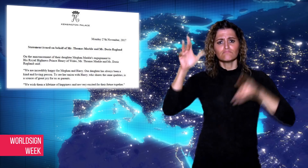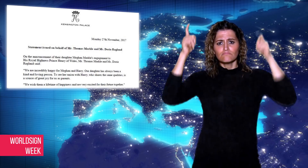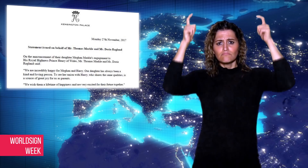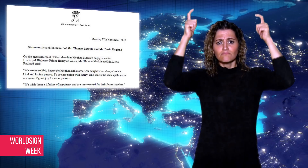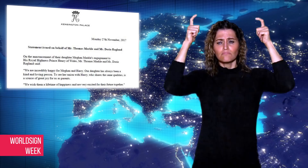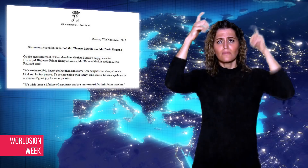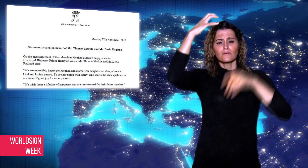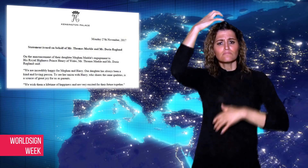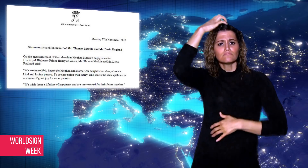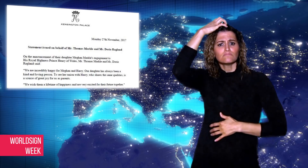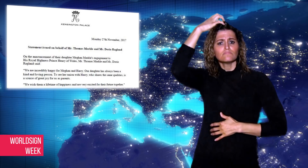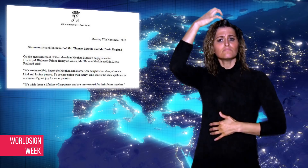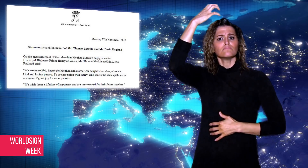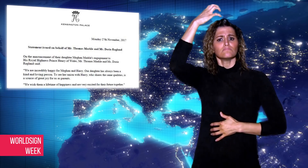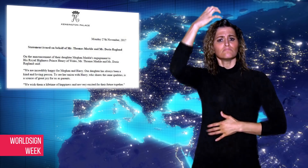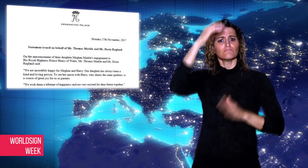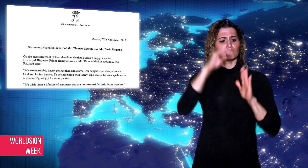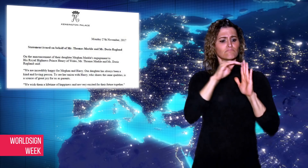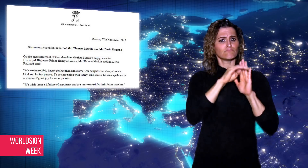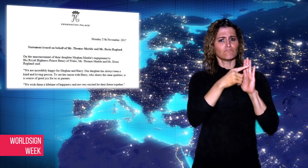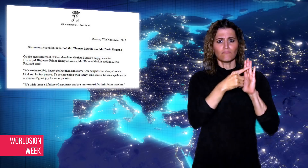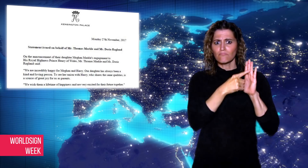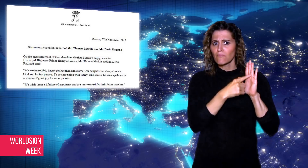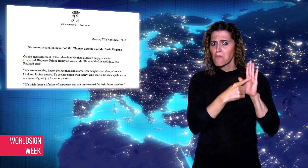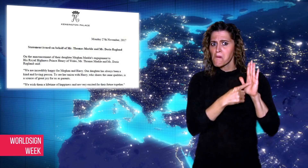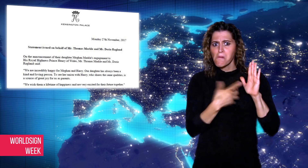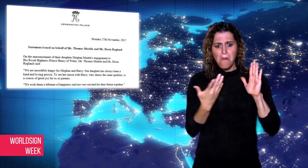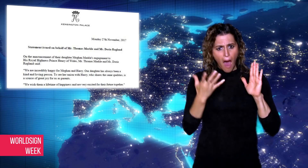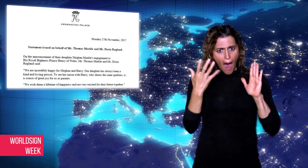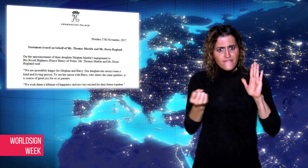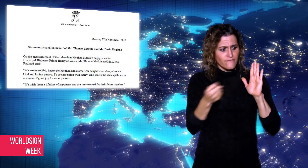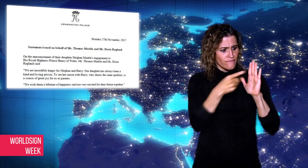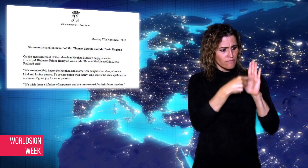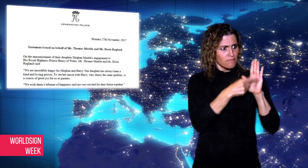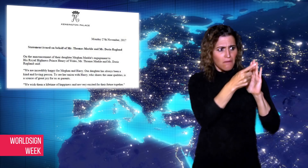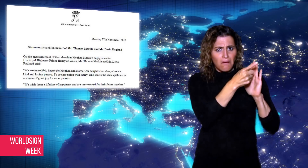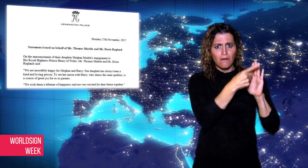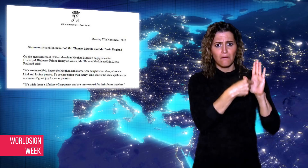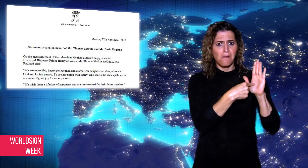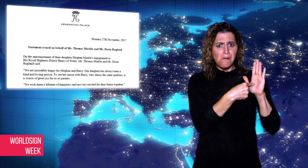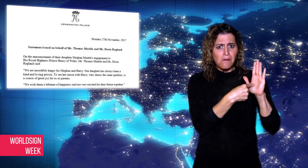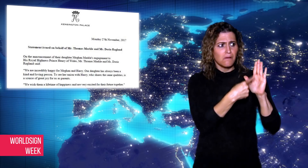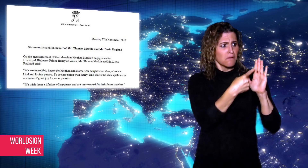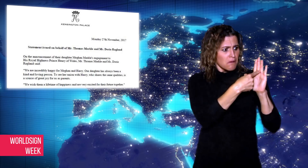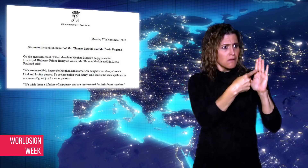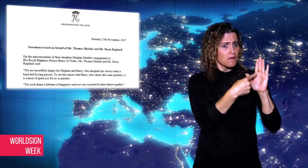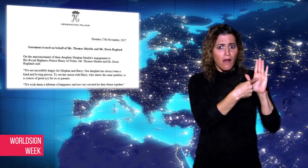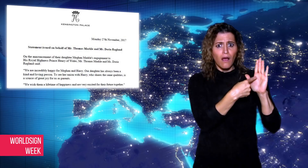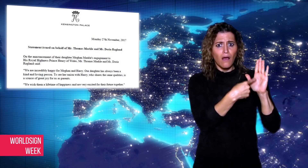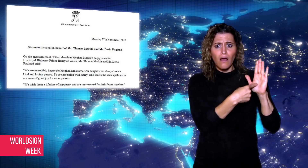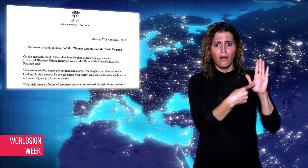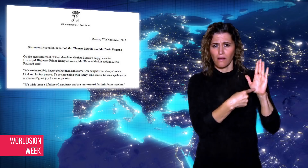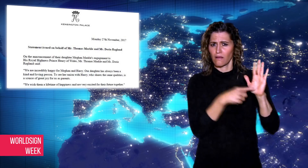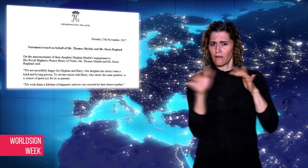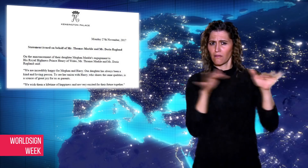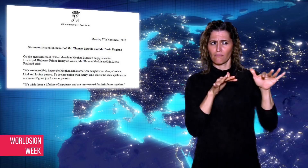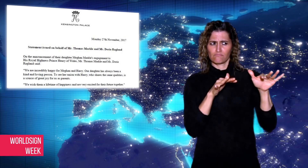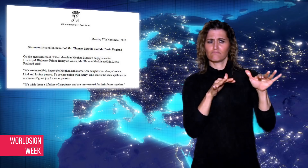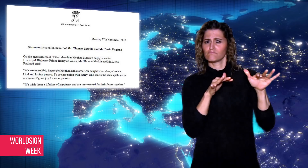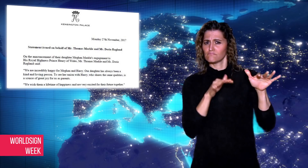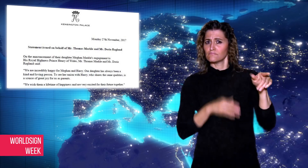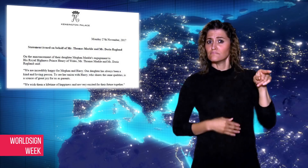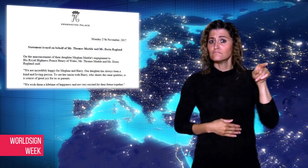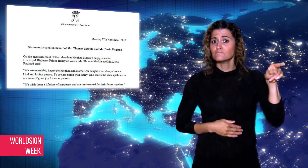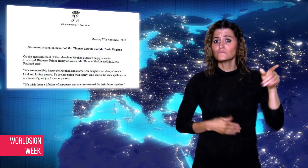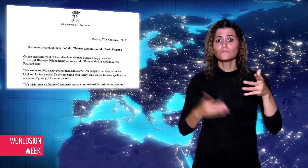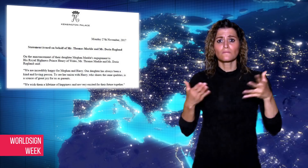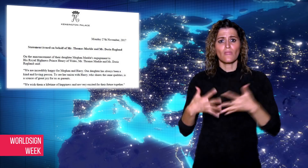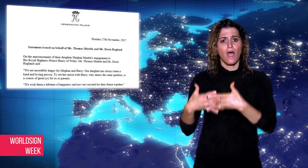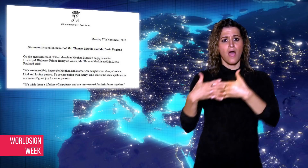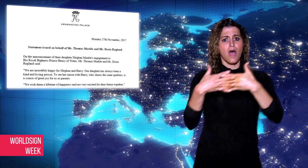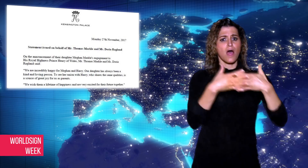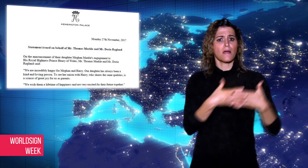meet the prerequisites of a royal